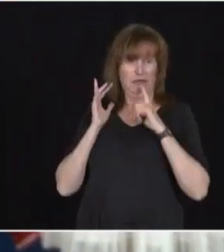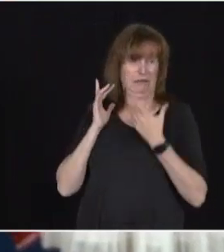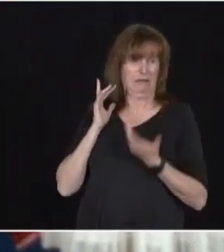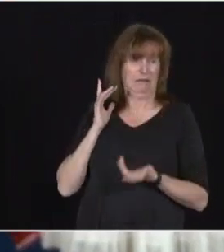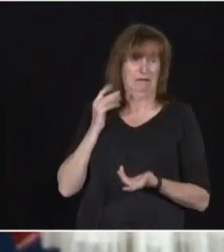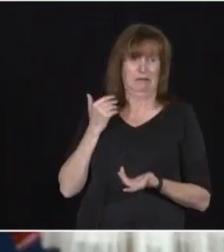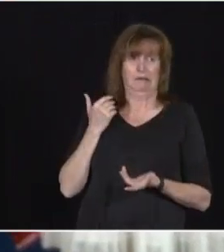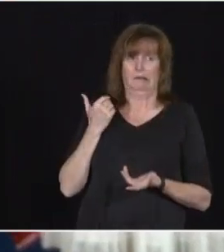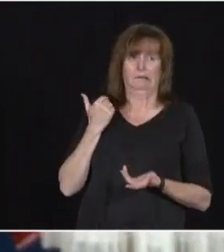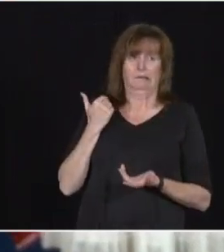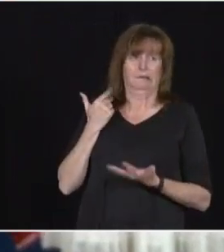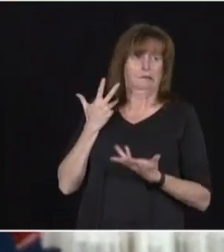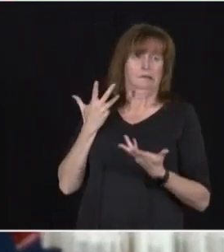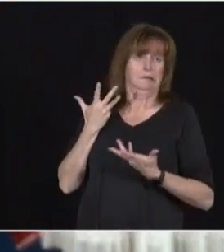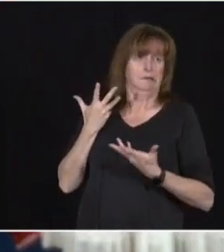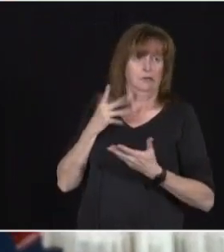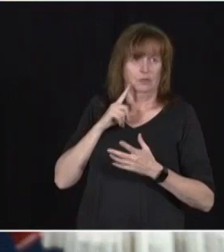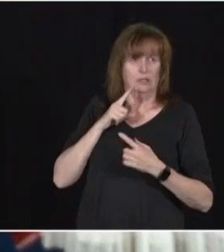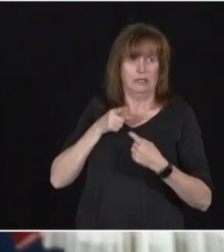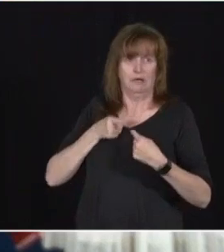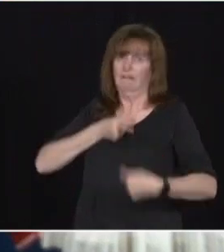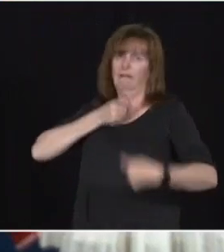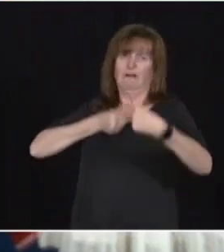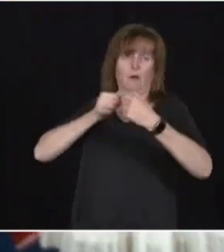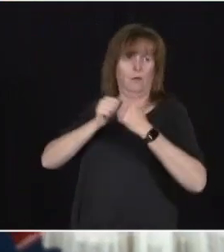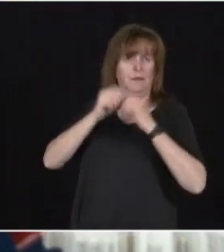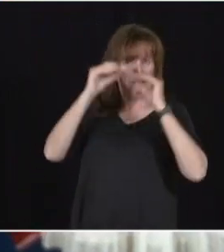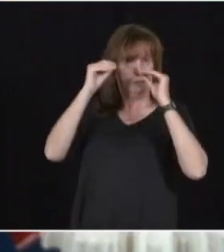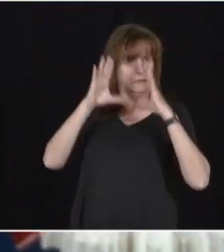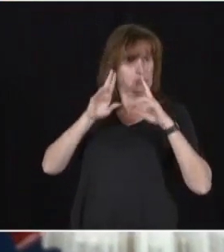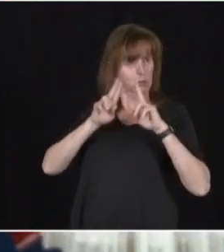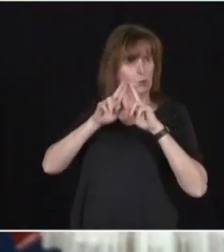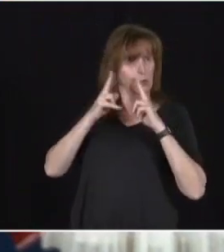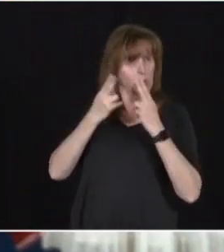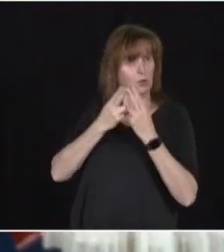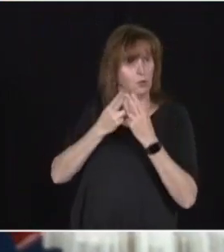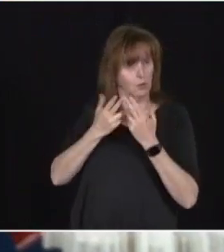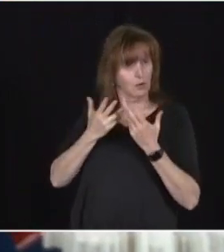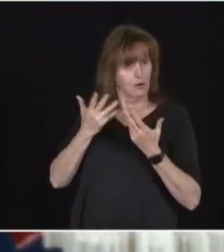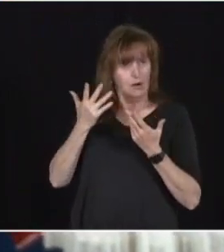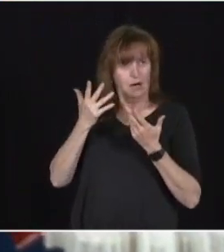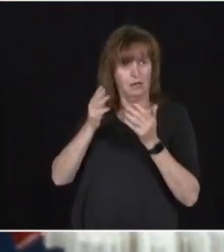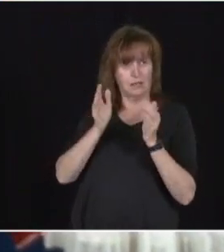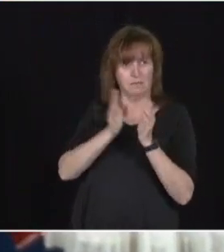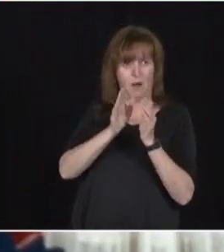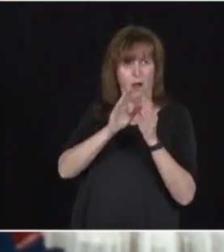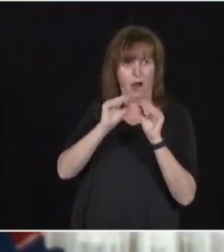battle over class sizes. When school does presume, do you anticipate